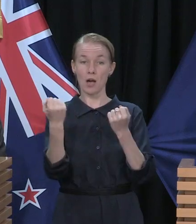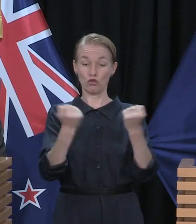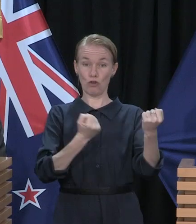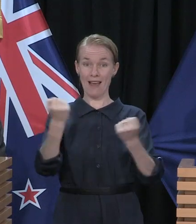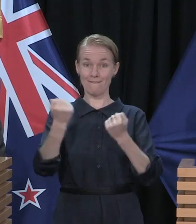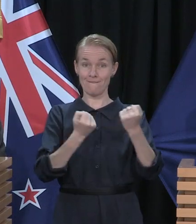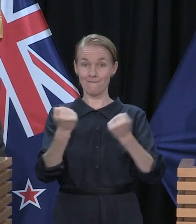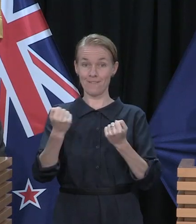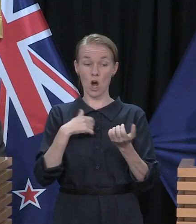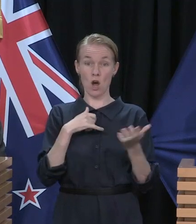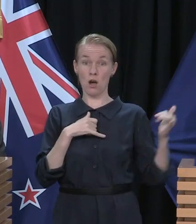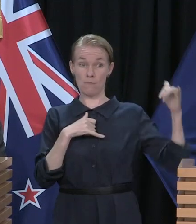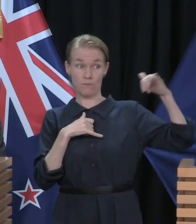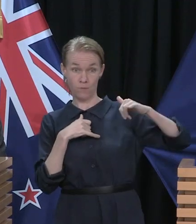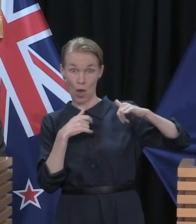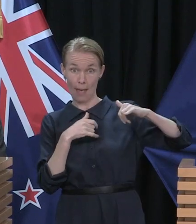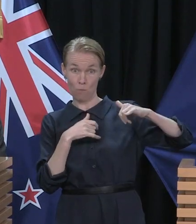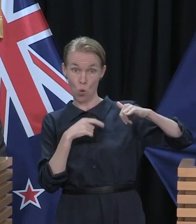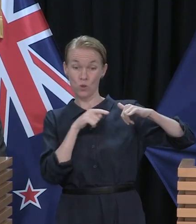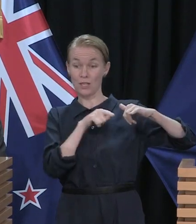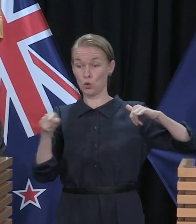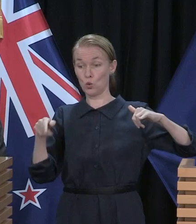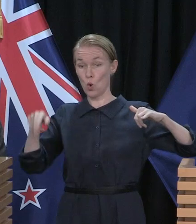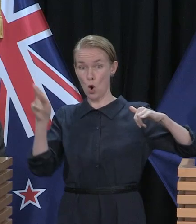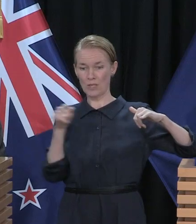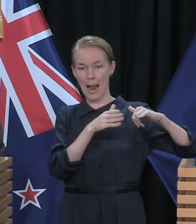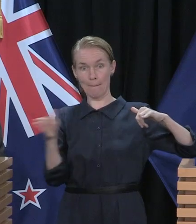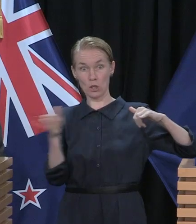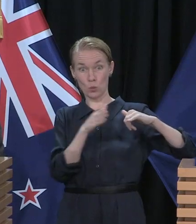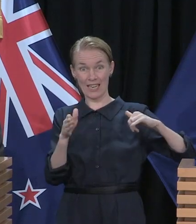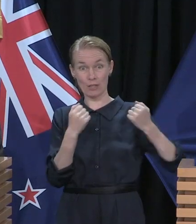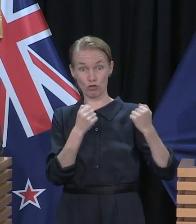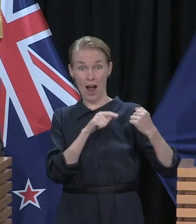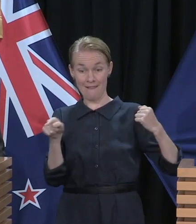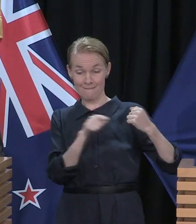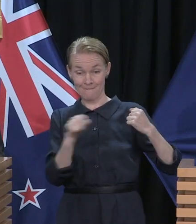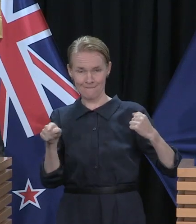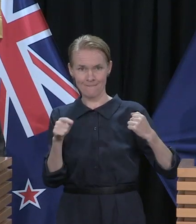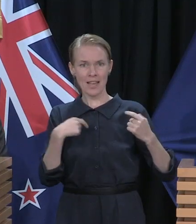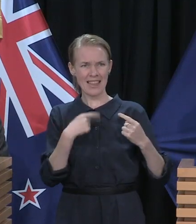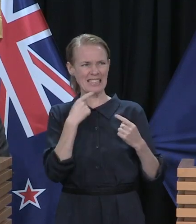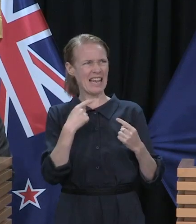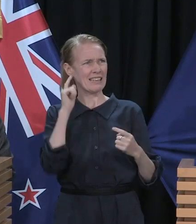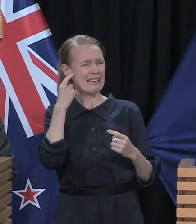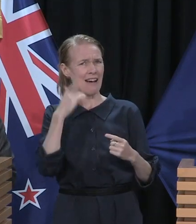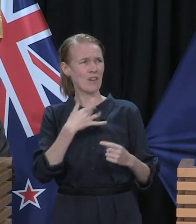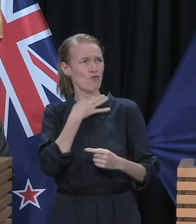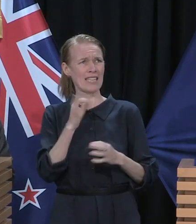Drivers - you said a programme for testing is in place. Why are they telling us they haven't been tested and they feel at risk?